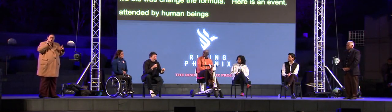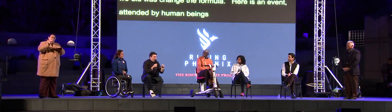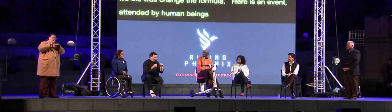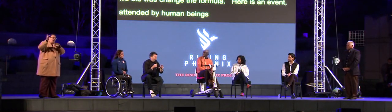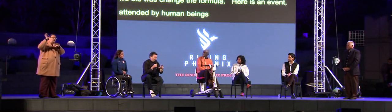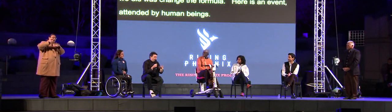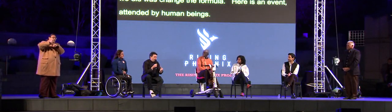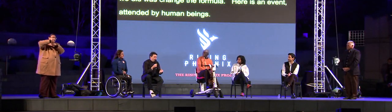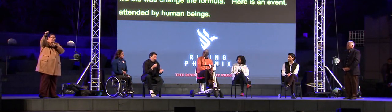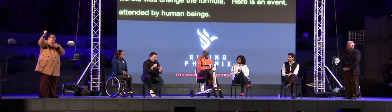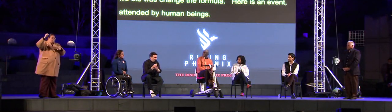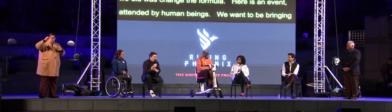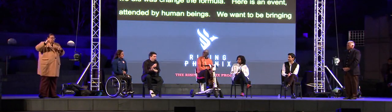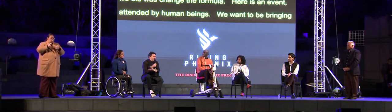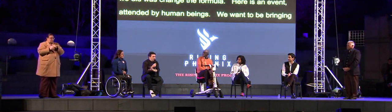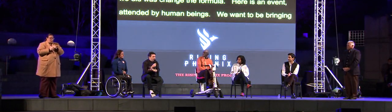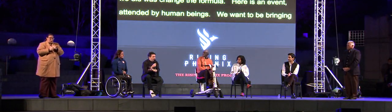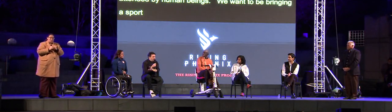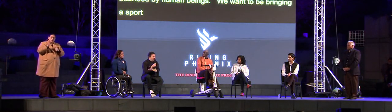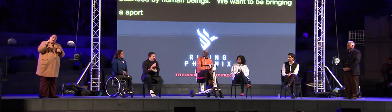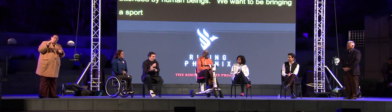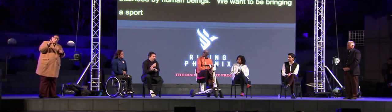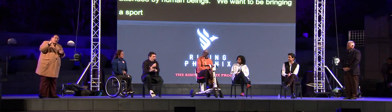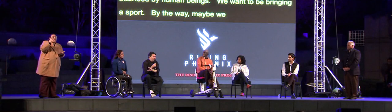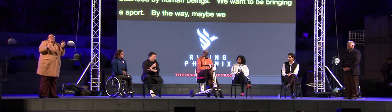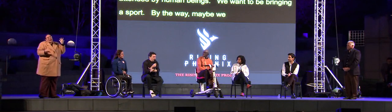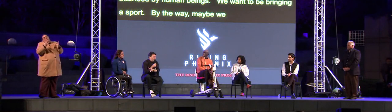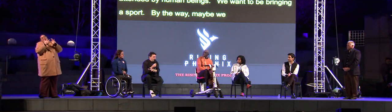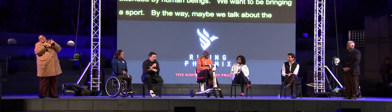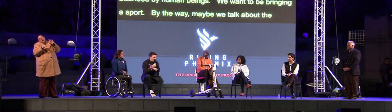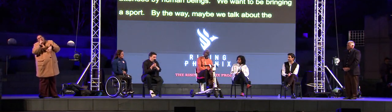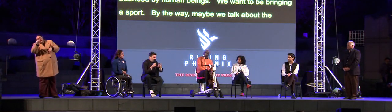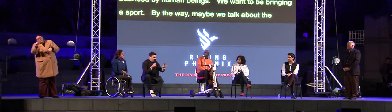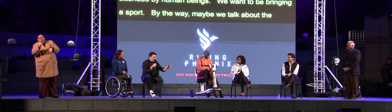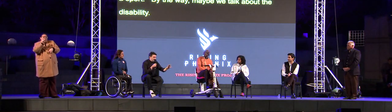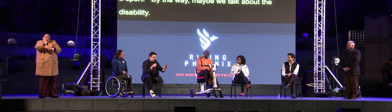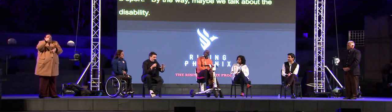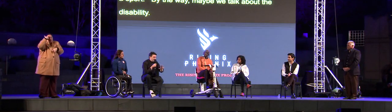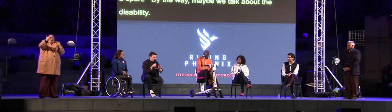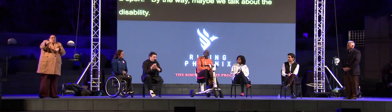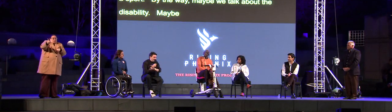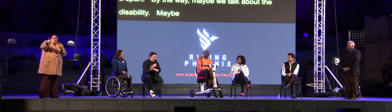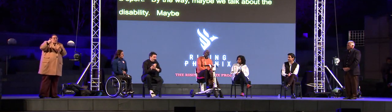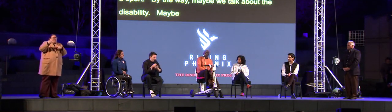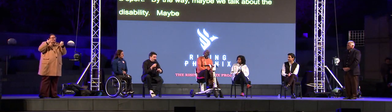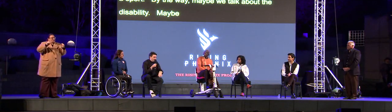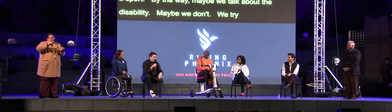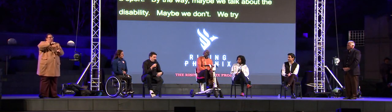And by the way, maybe we talk about the disability. Maybe we don't. And we tried to change the dynamic.